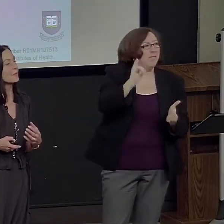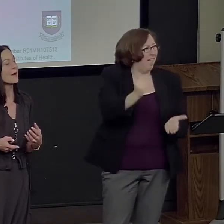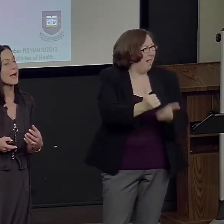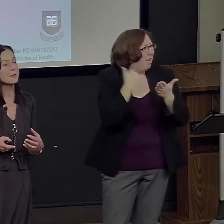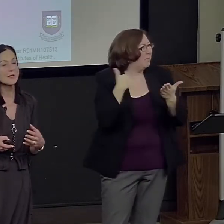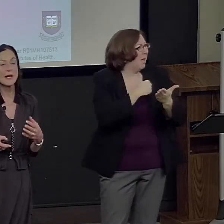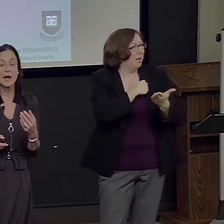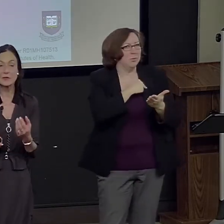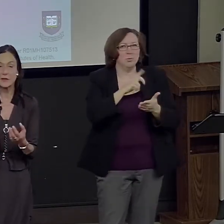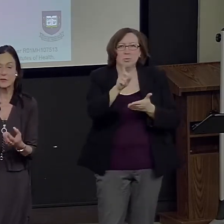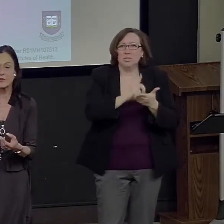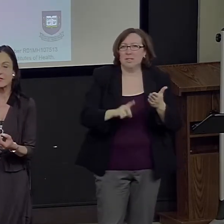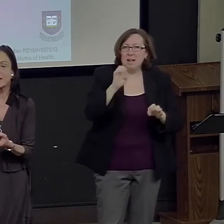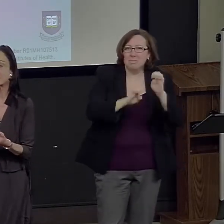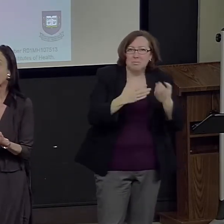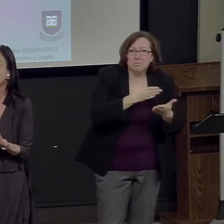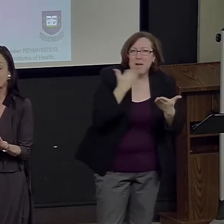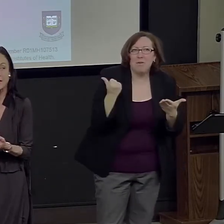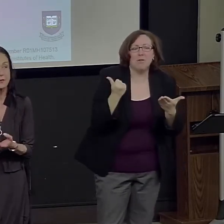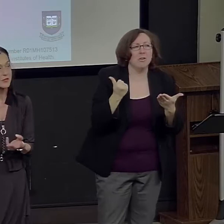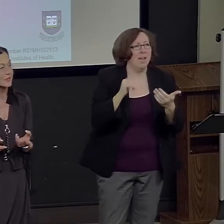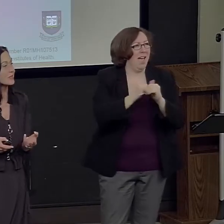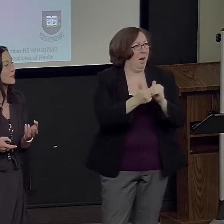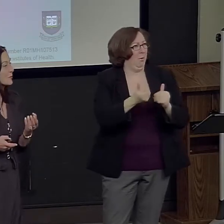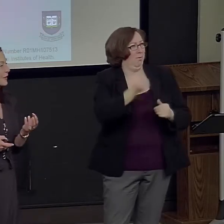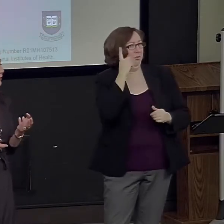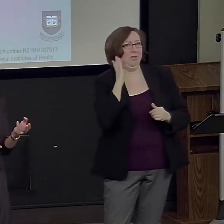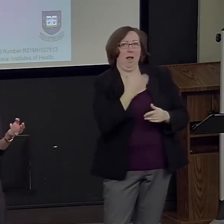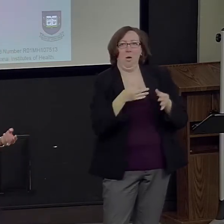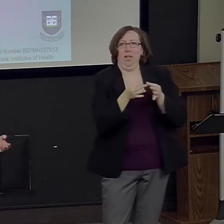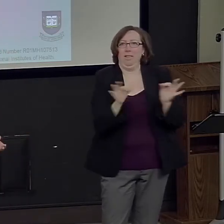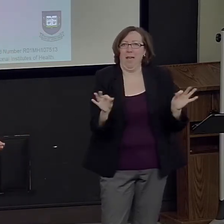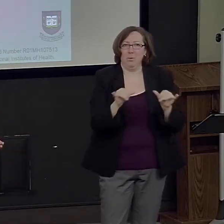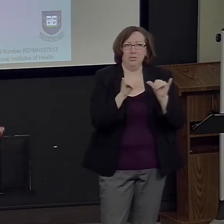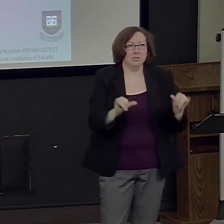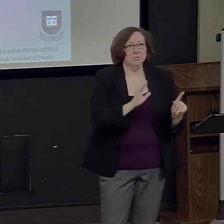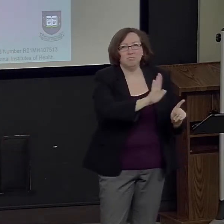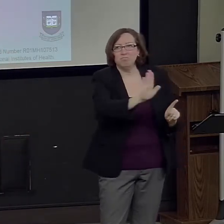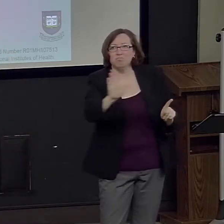and perhaps how to understand our language systems better. So here we go.